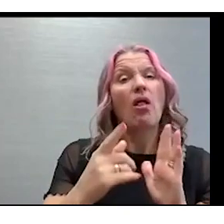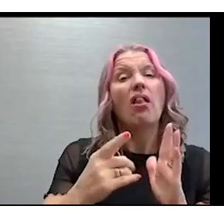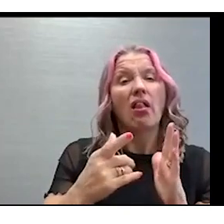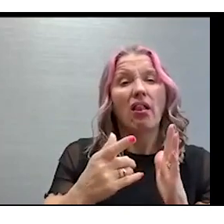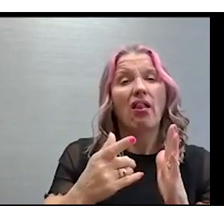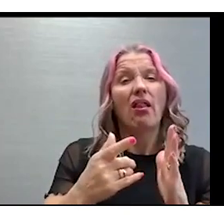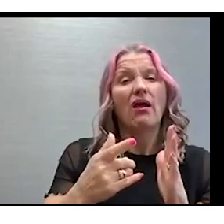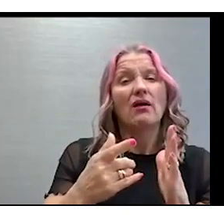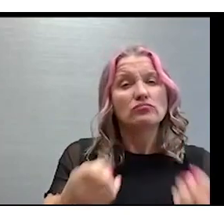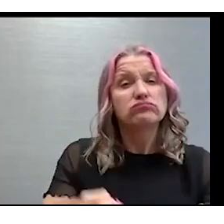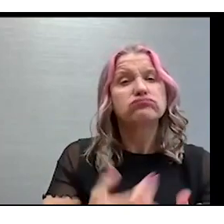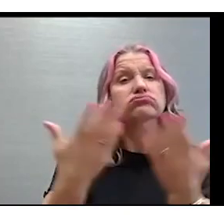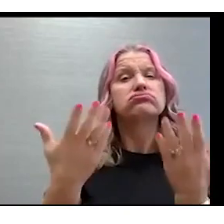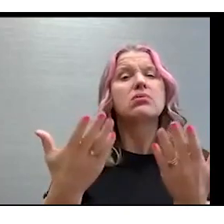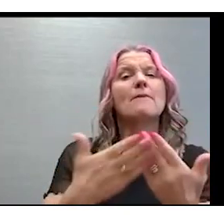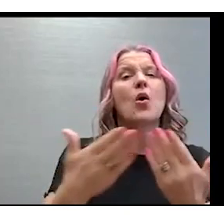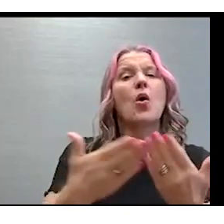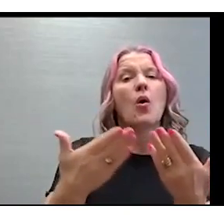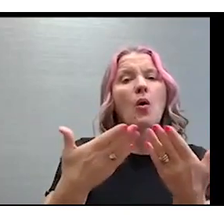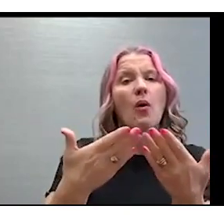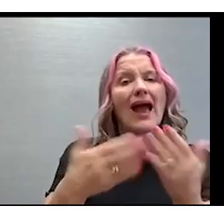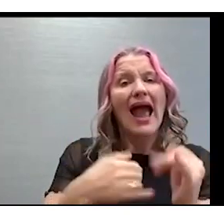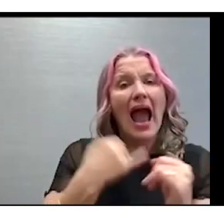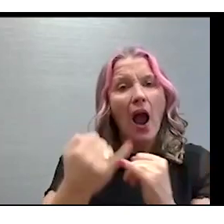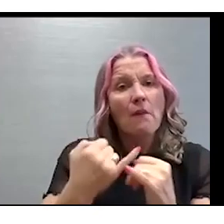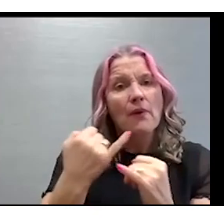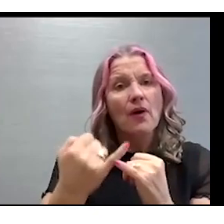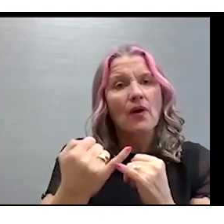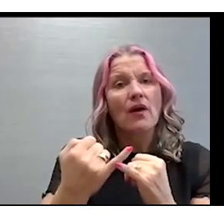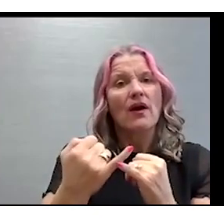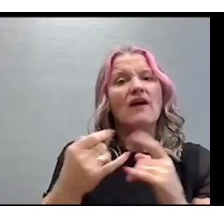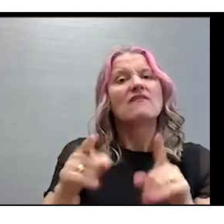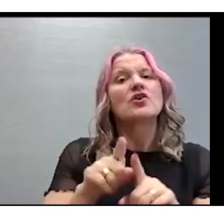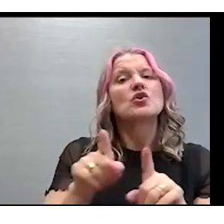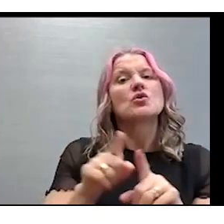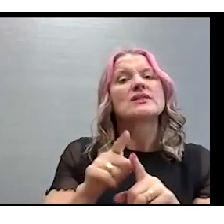so it's going to have more variation. If you're using a general model and just